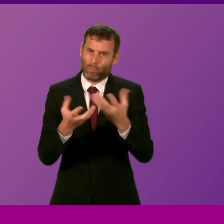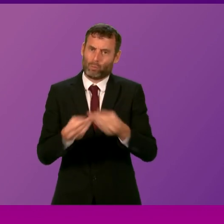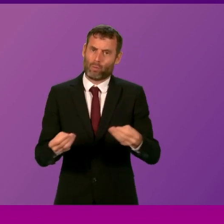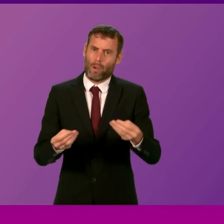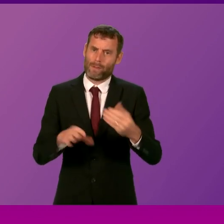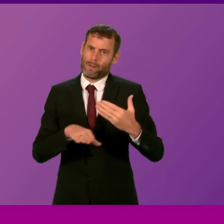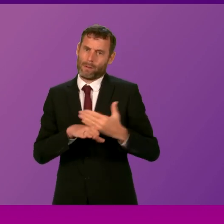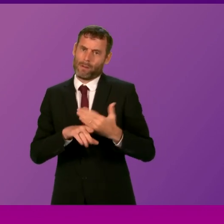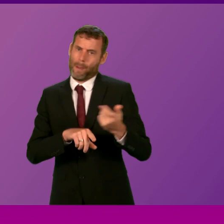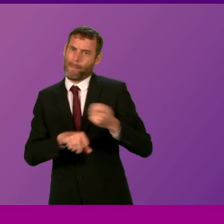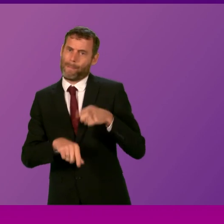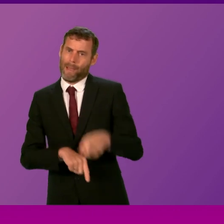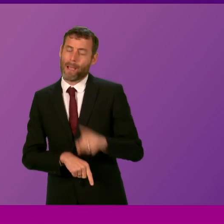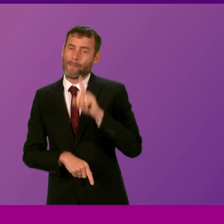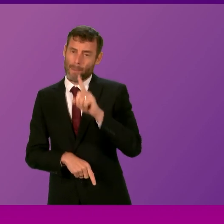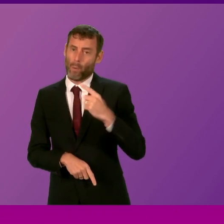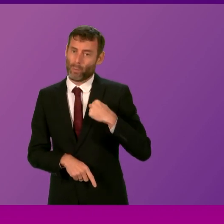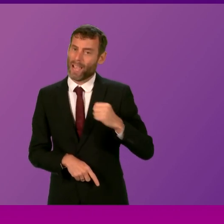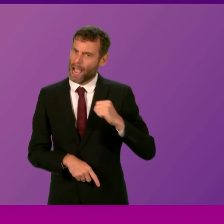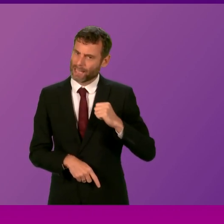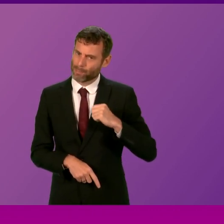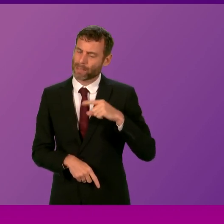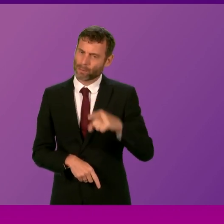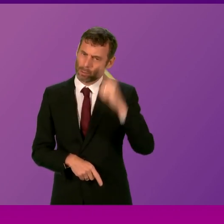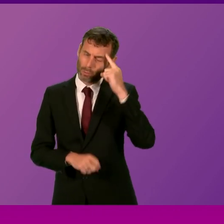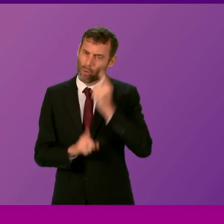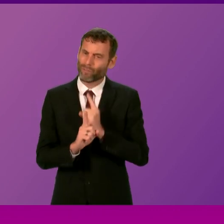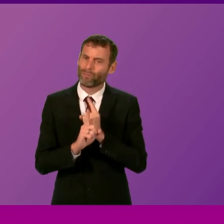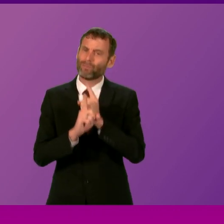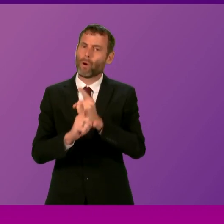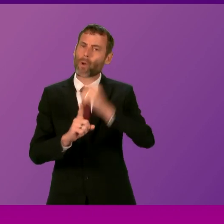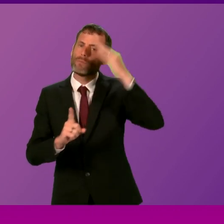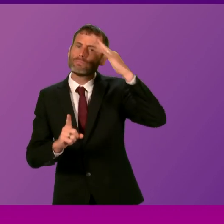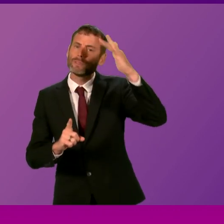we would expect them to follow the fair work principles in terms of good engagement with the